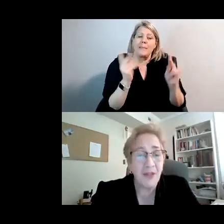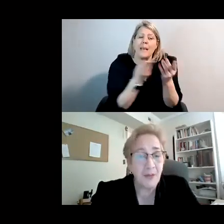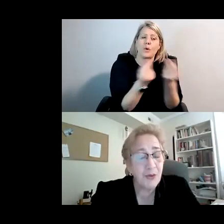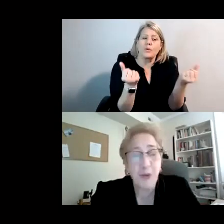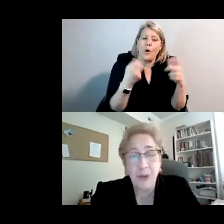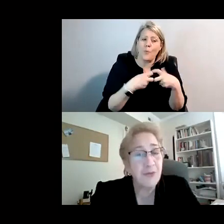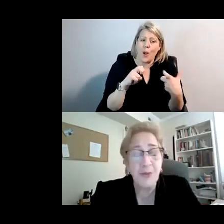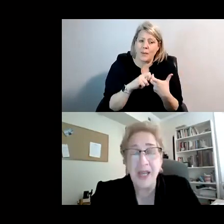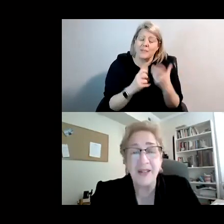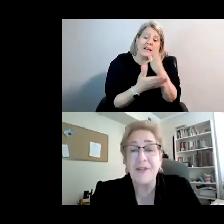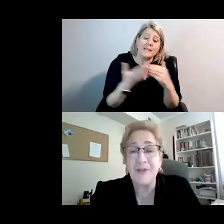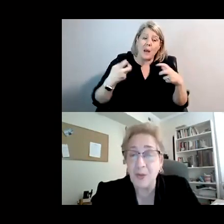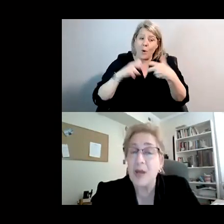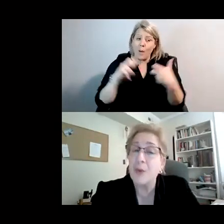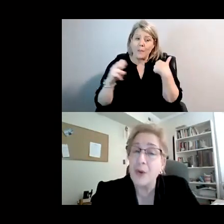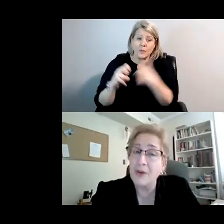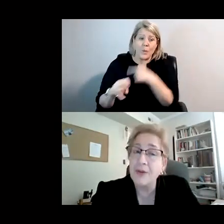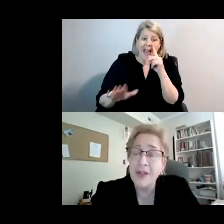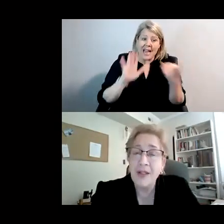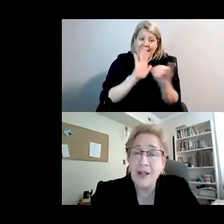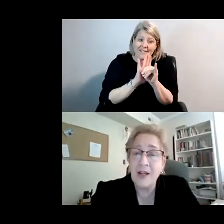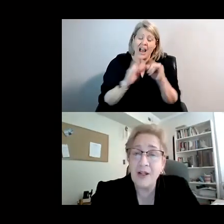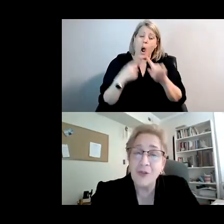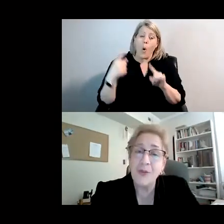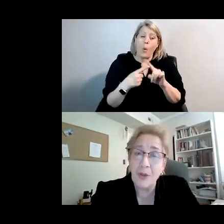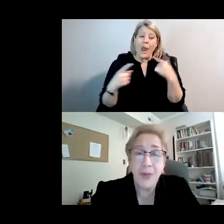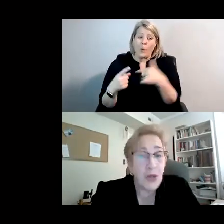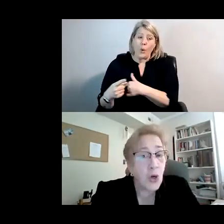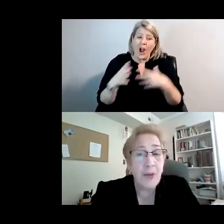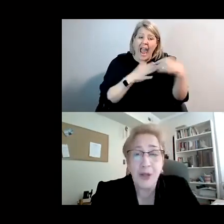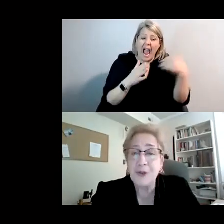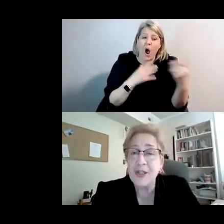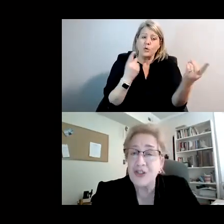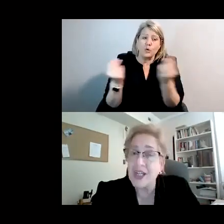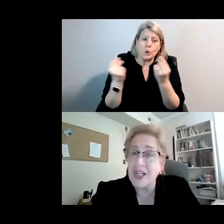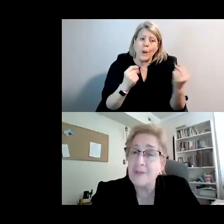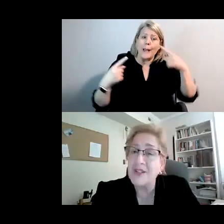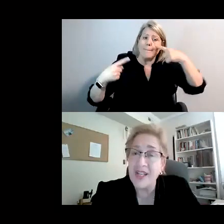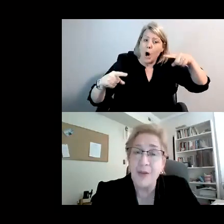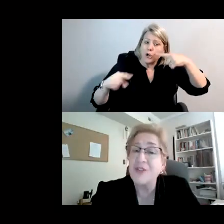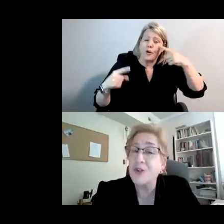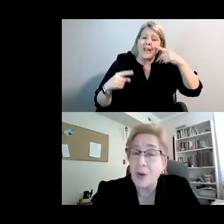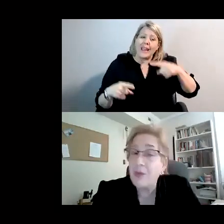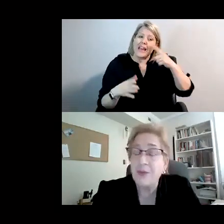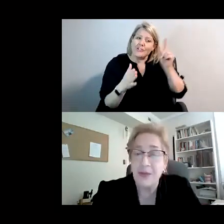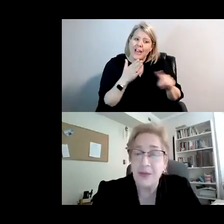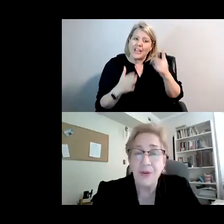Some of those problems we identify while we're out doing what we call monitoring and checking up to see how things are going for people.